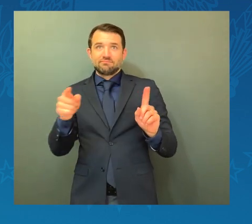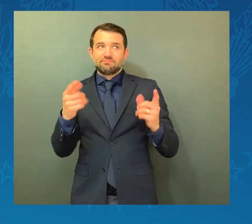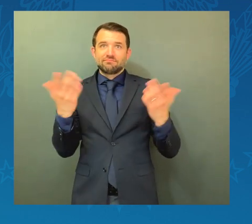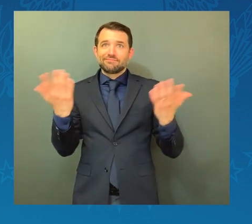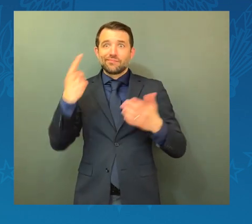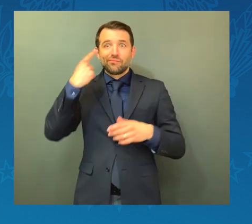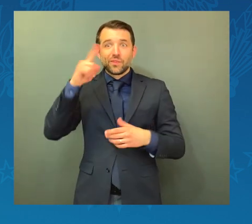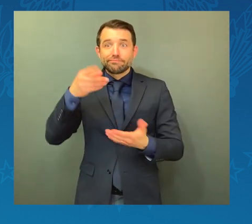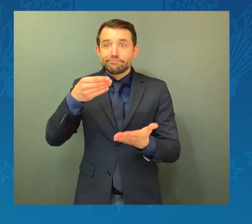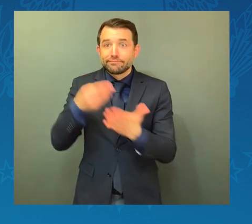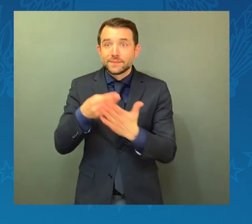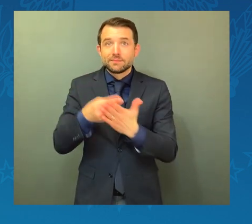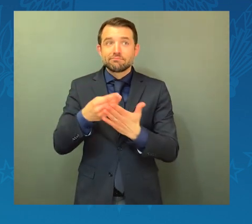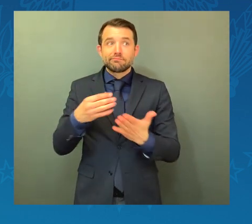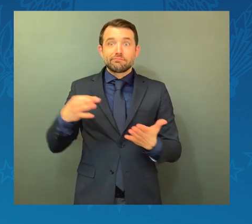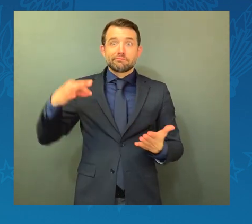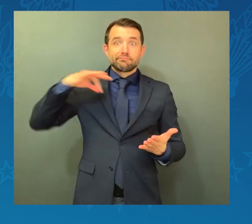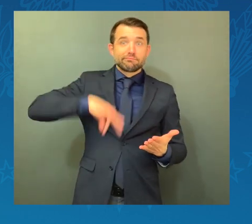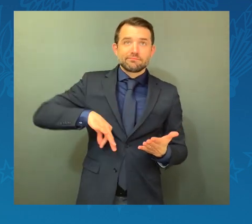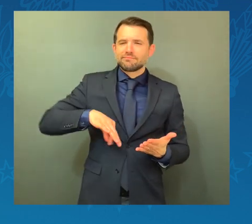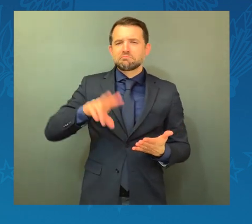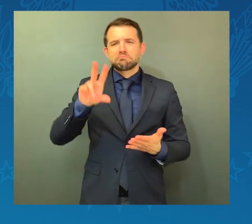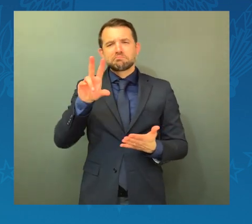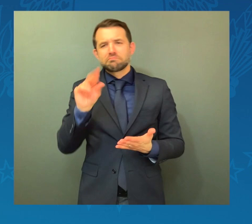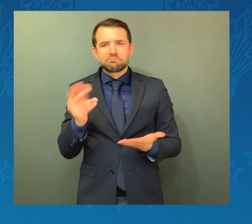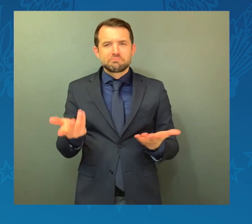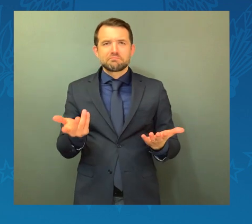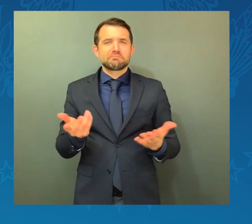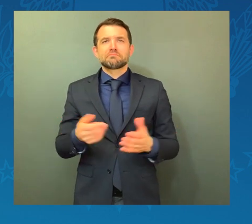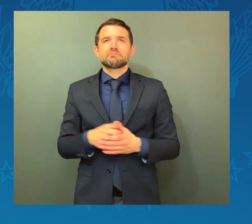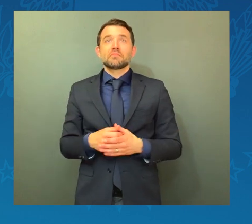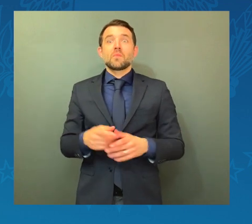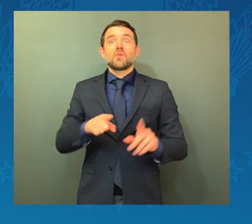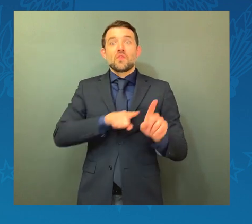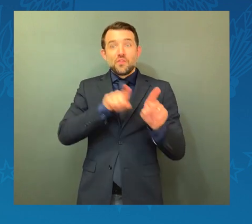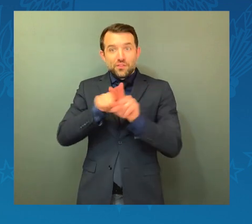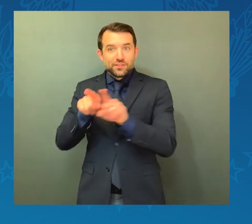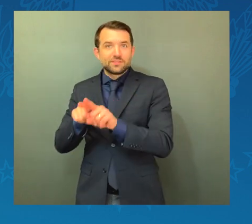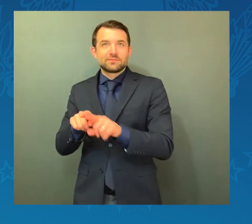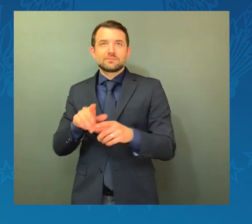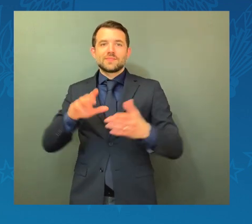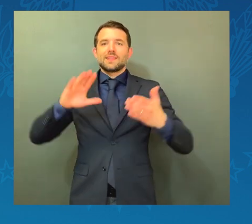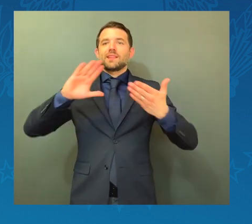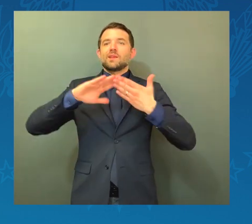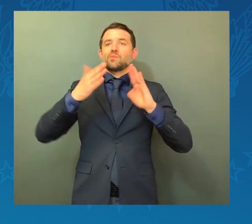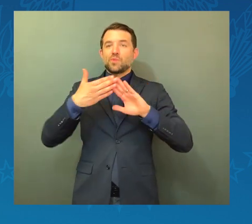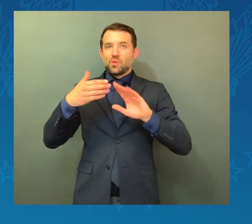they also build community. So often -- in my experience and, I'm sure, yours --